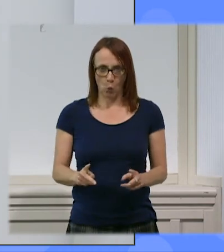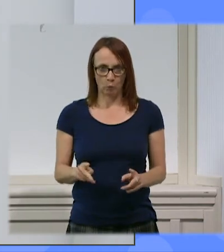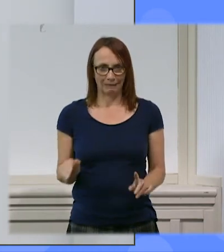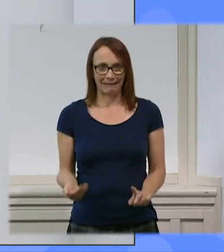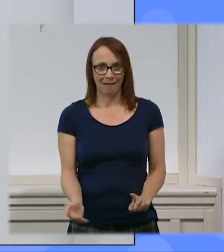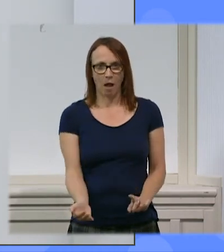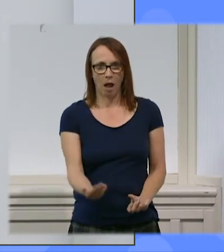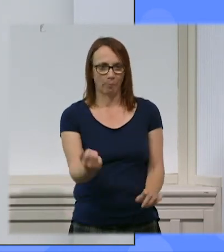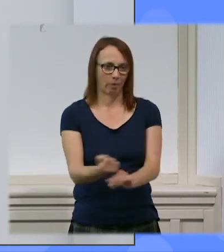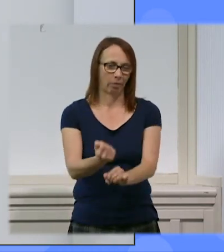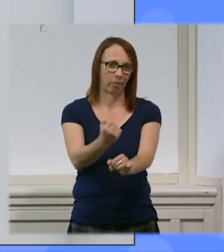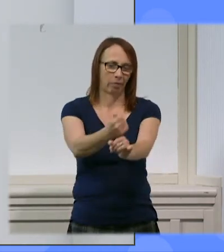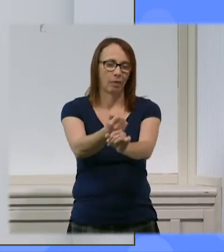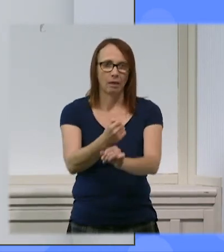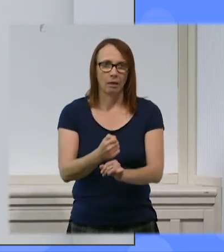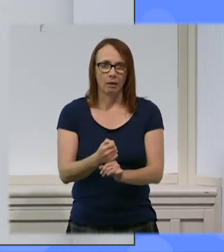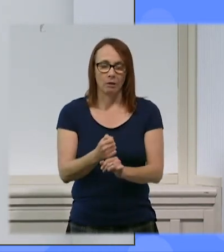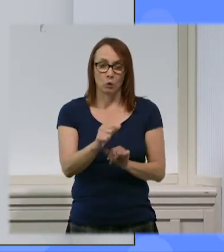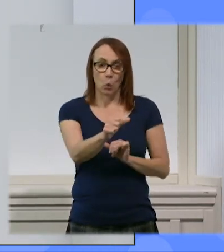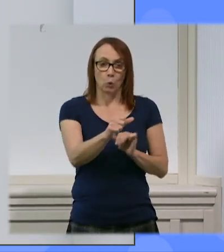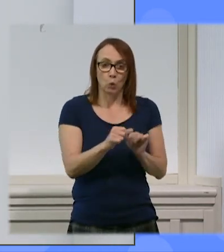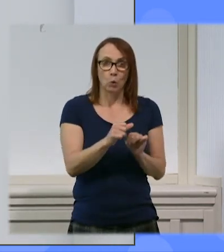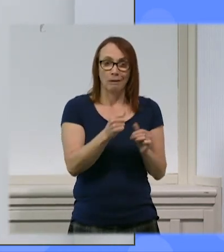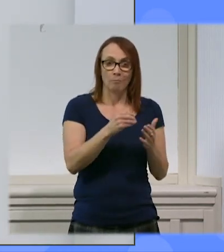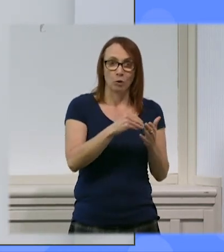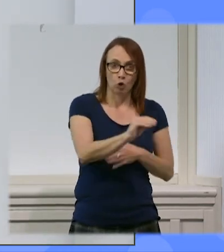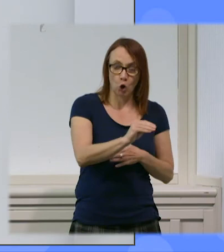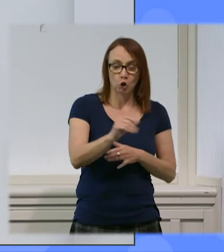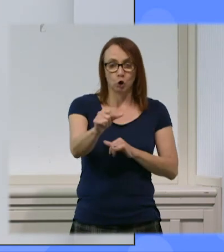be short-term costs short-term disruption but actually the overall